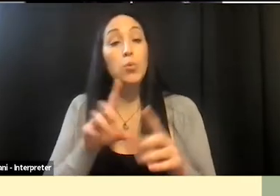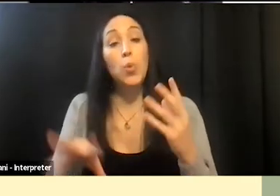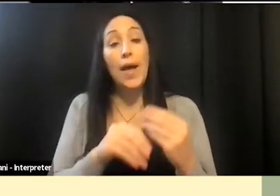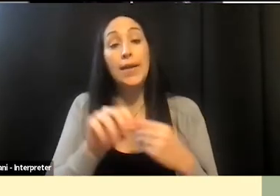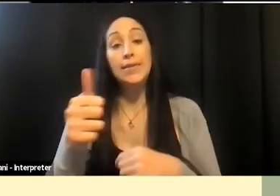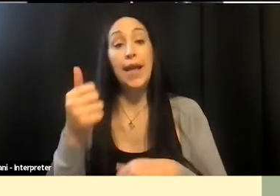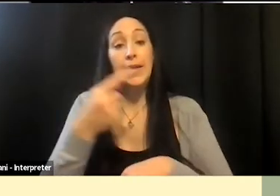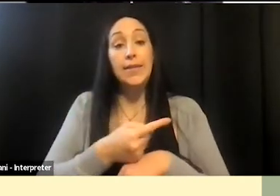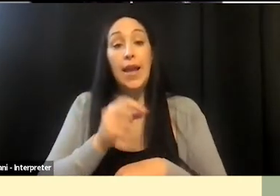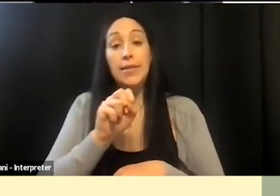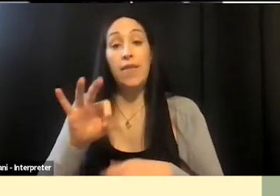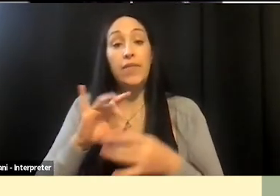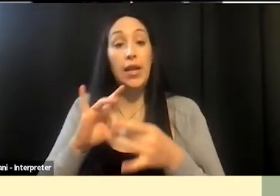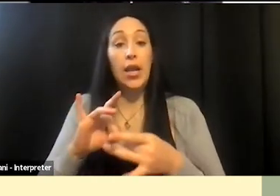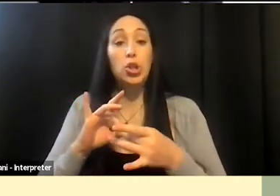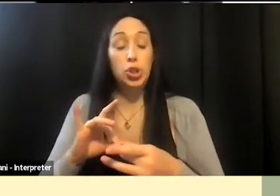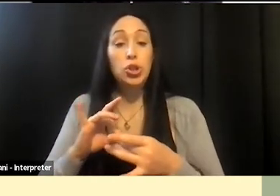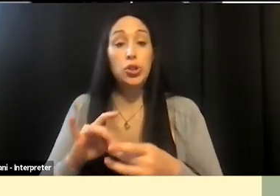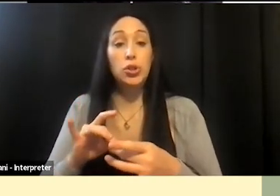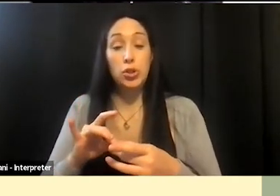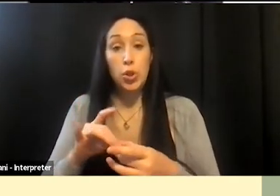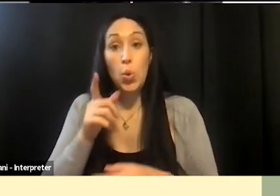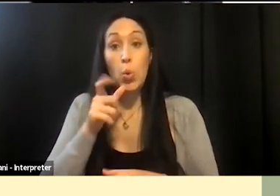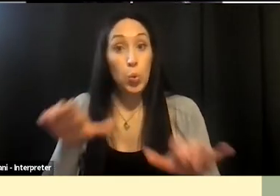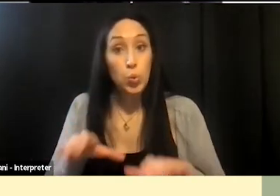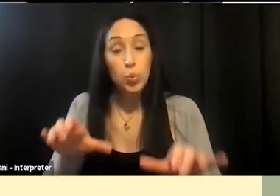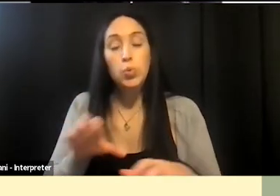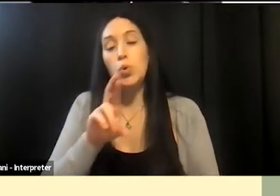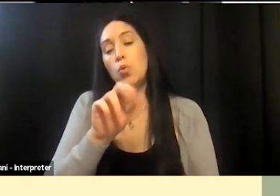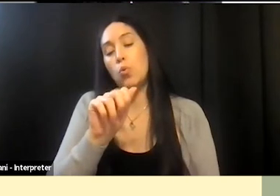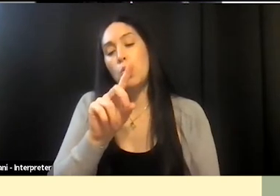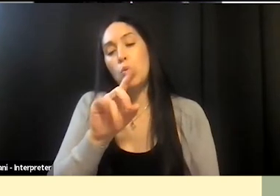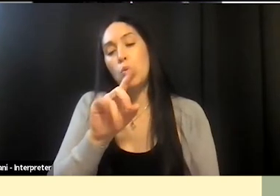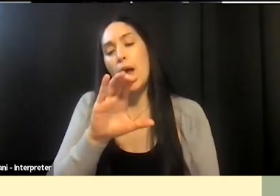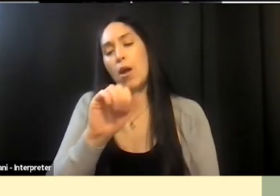which is done by... Radical Partners coordinates it. If you don't know about it,